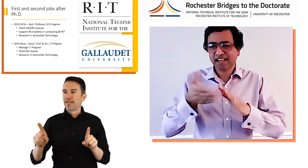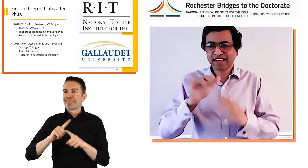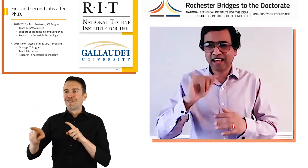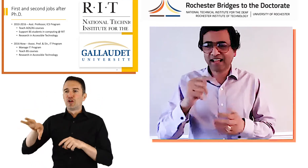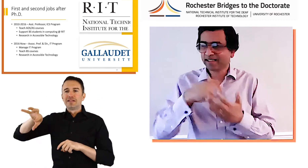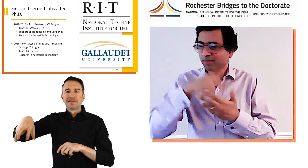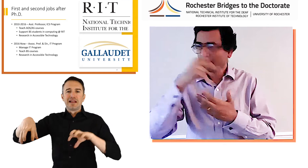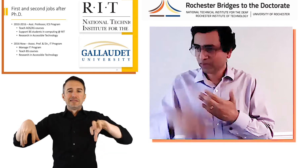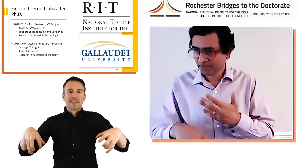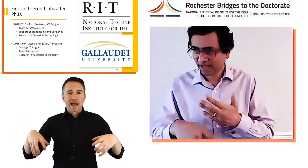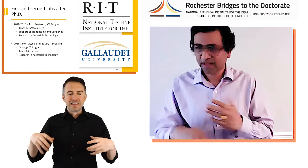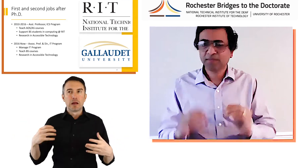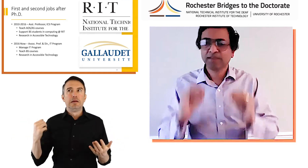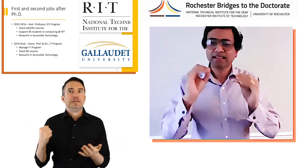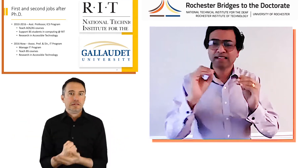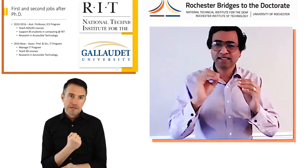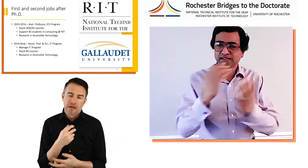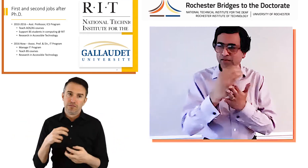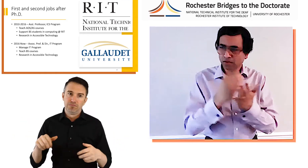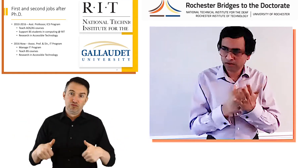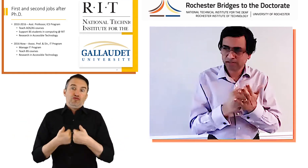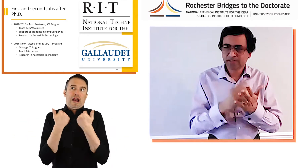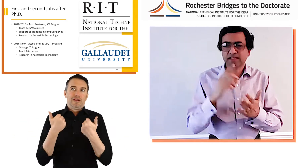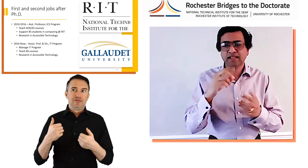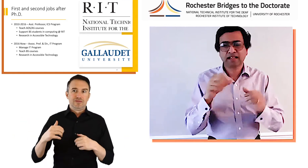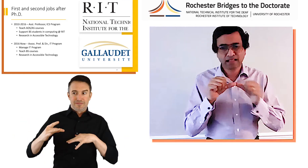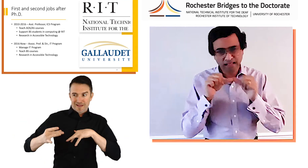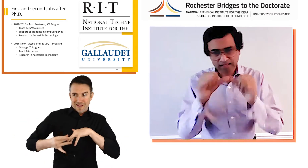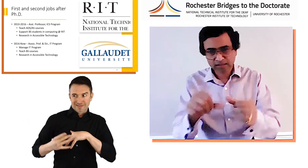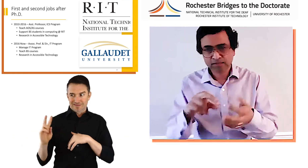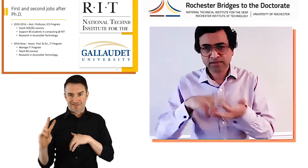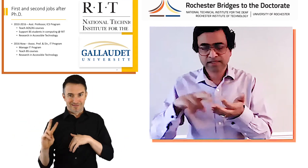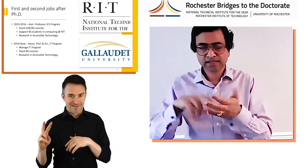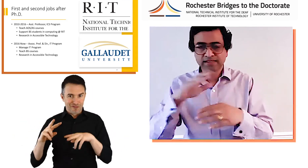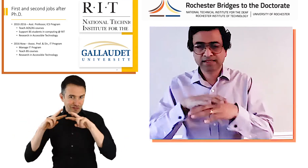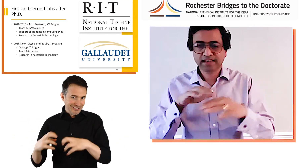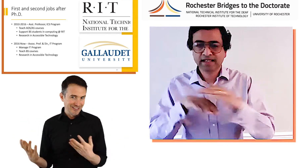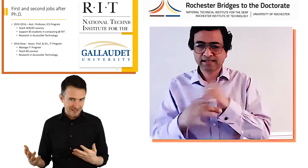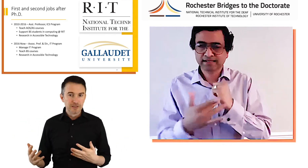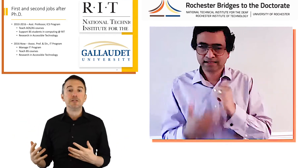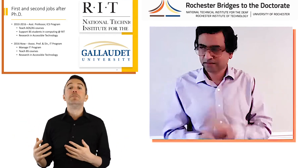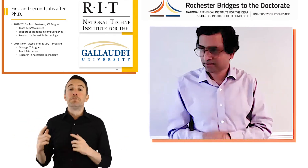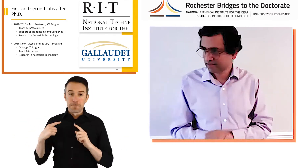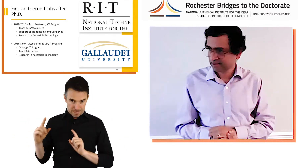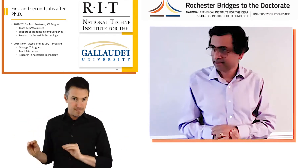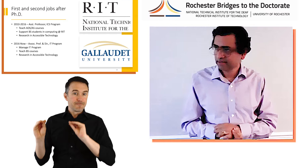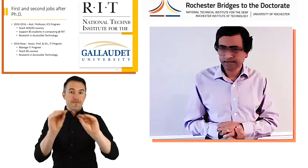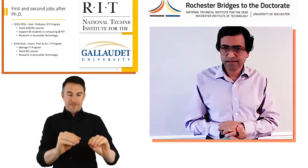So, I decided to move to Gallaudet with my wife, and I am also able to continue my research